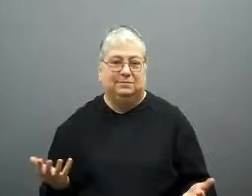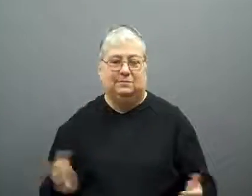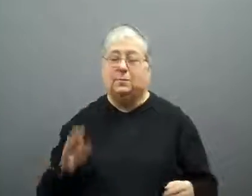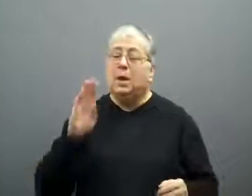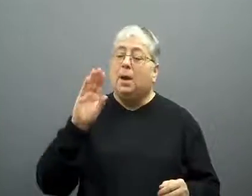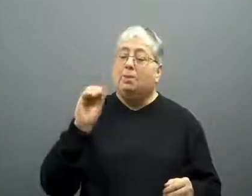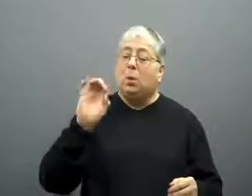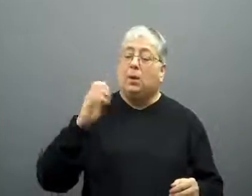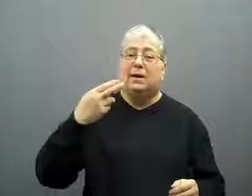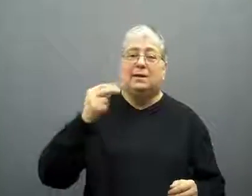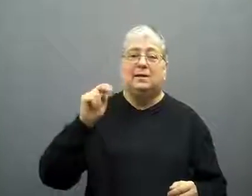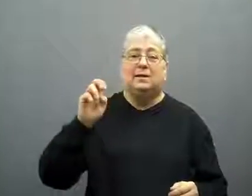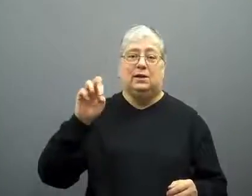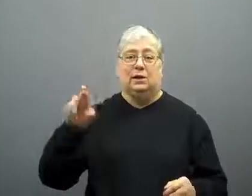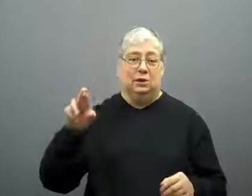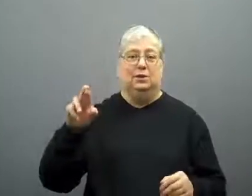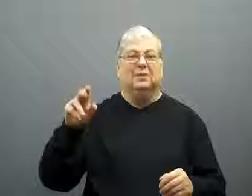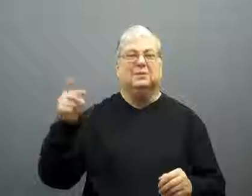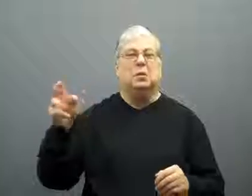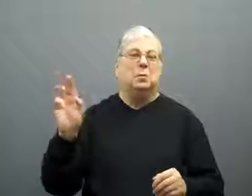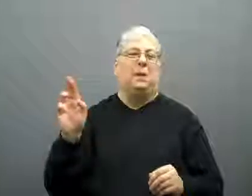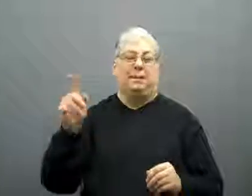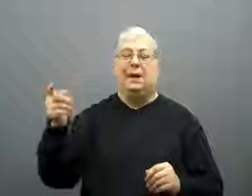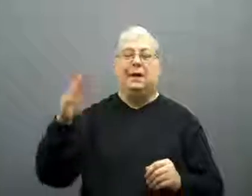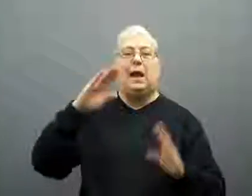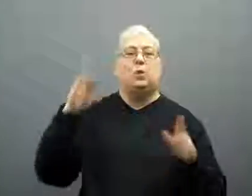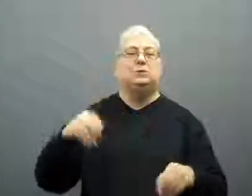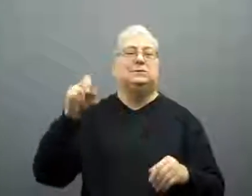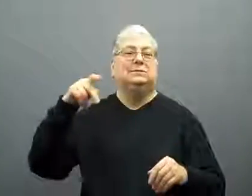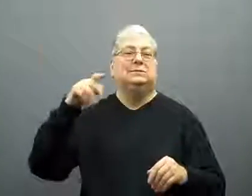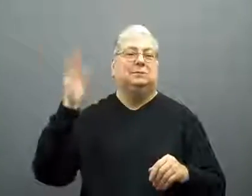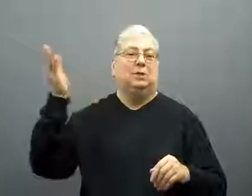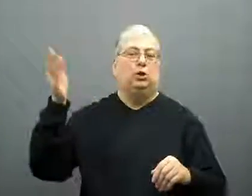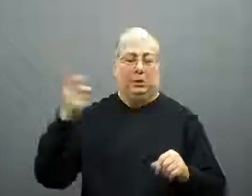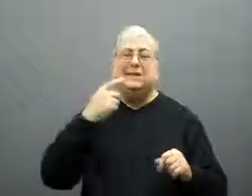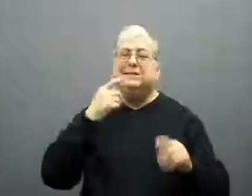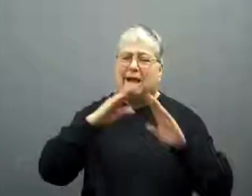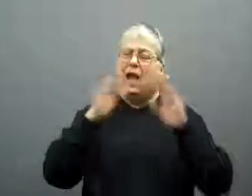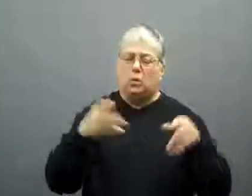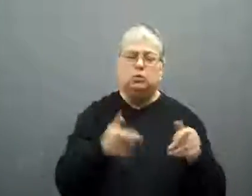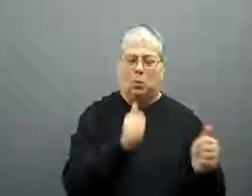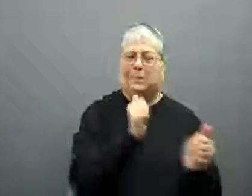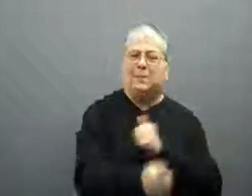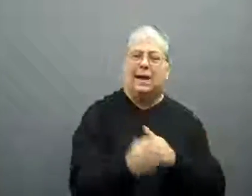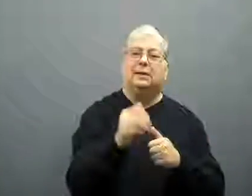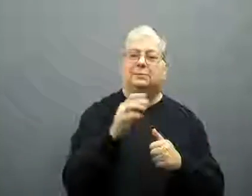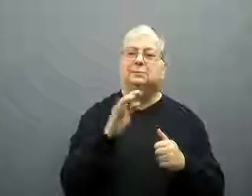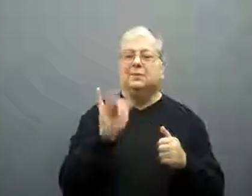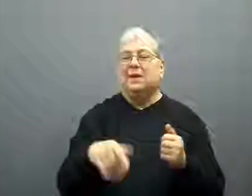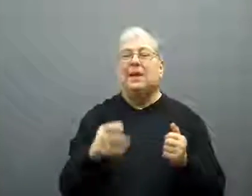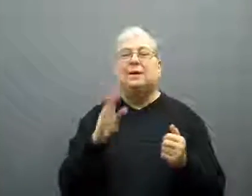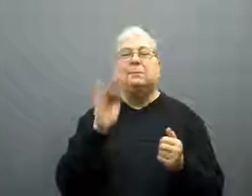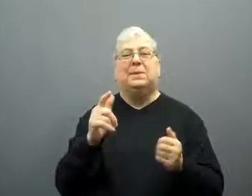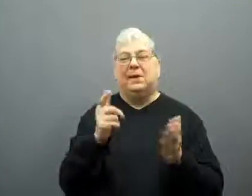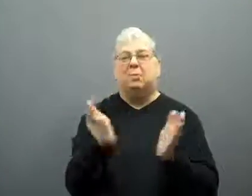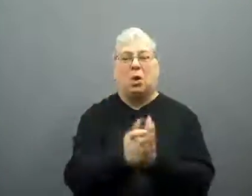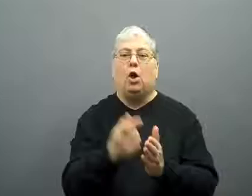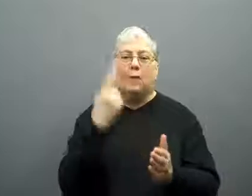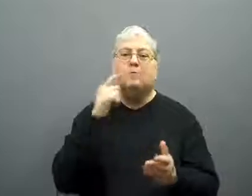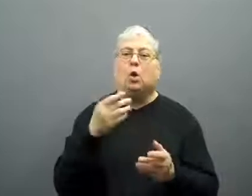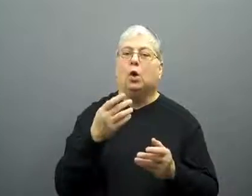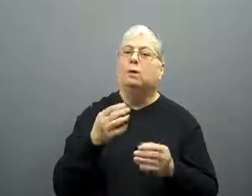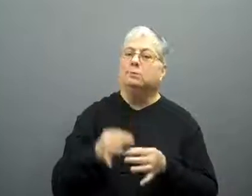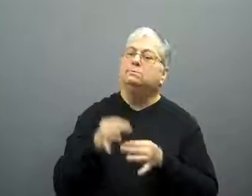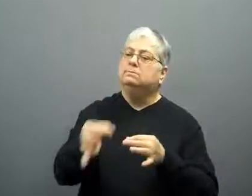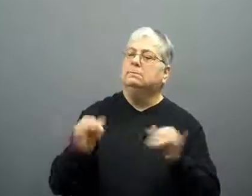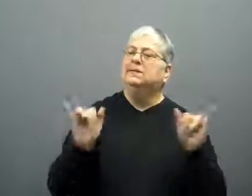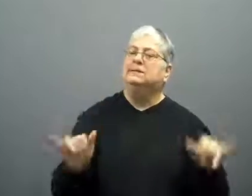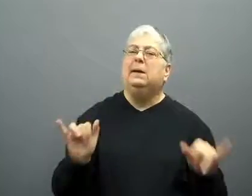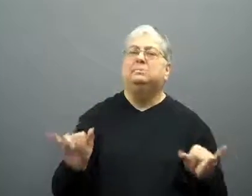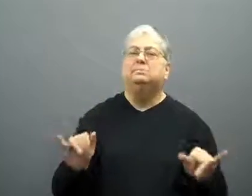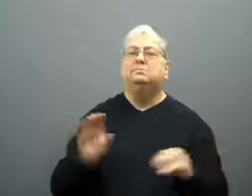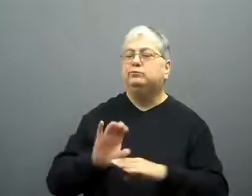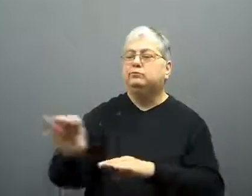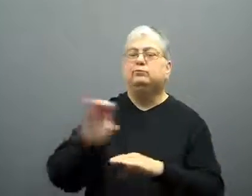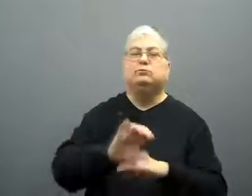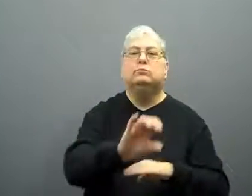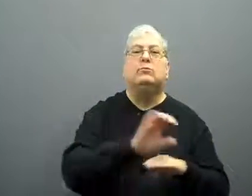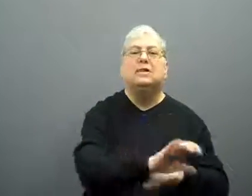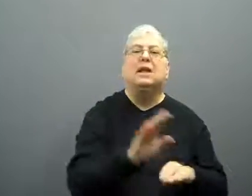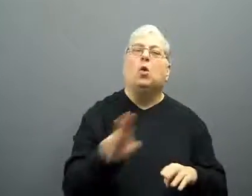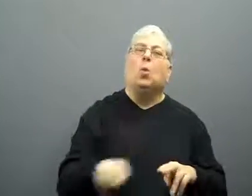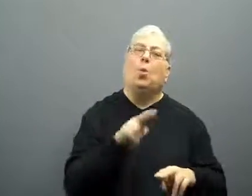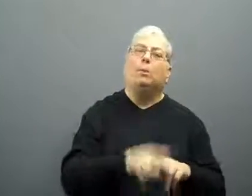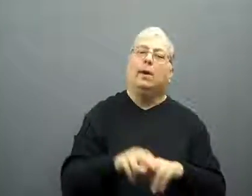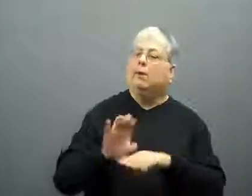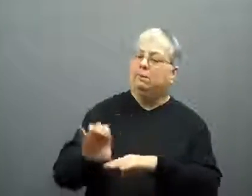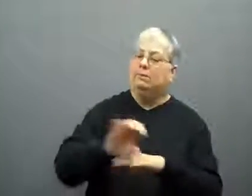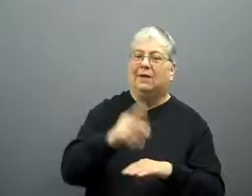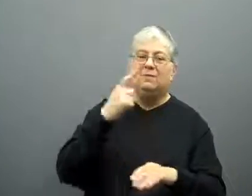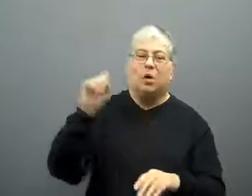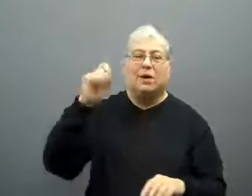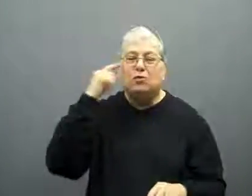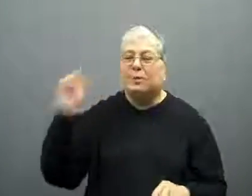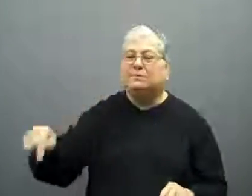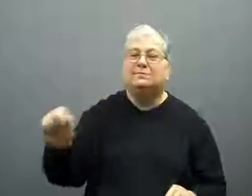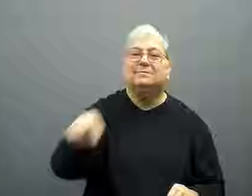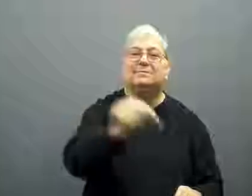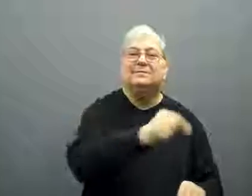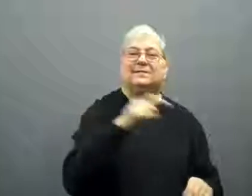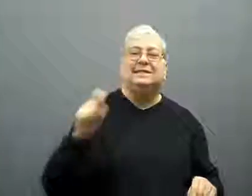House Speaker Boehner said the House would pass a bill